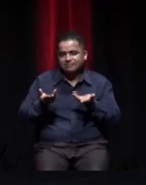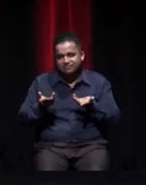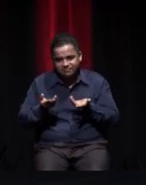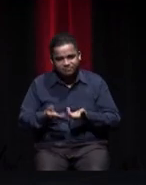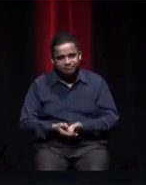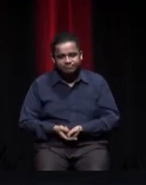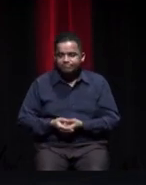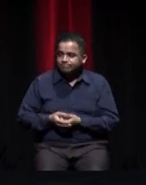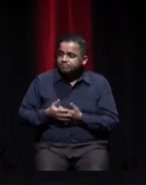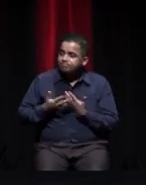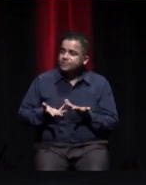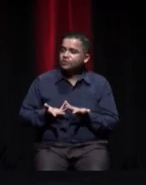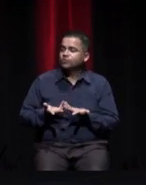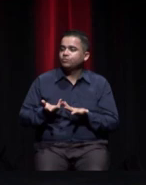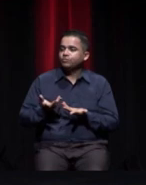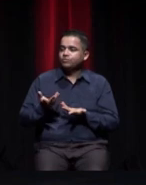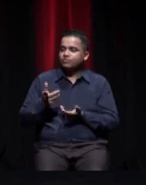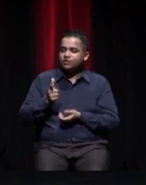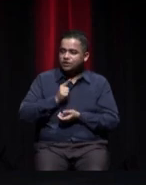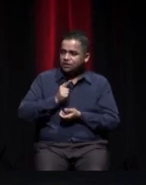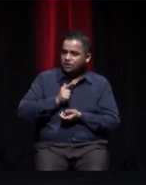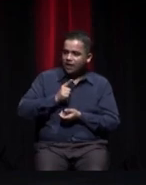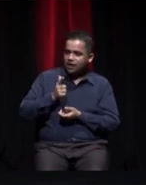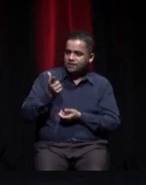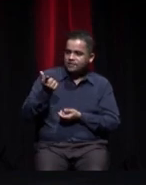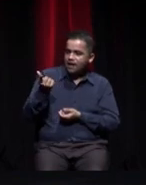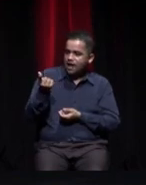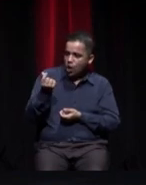When this economy is prevalent,